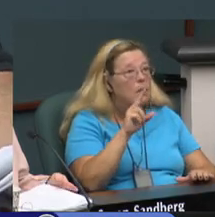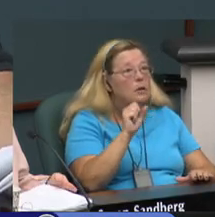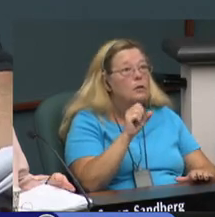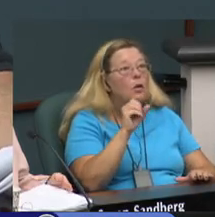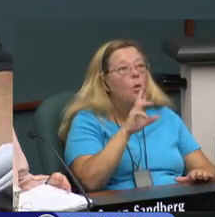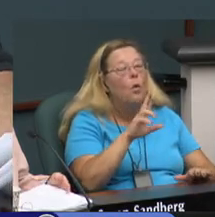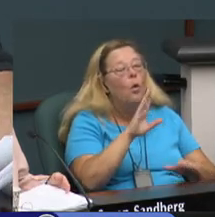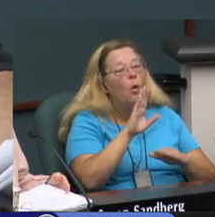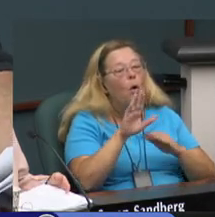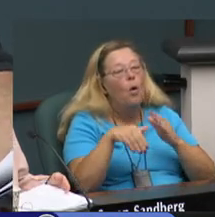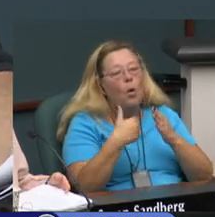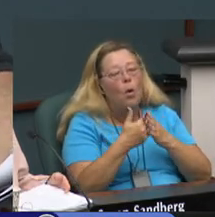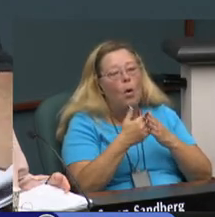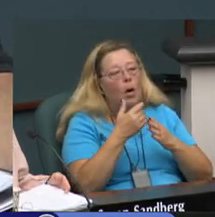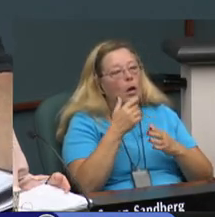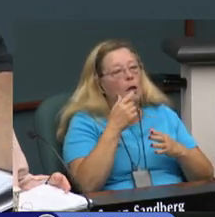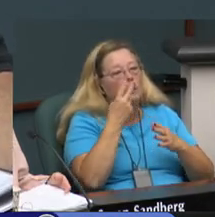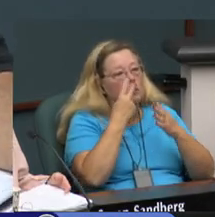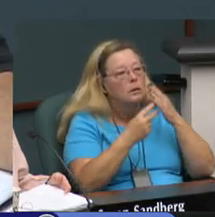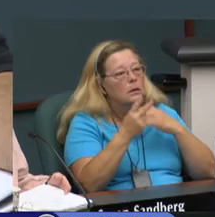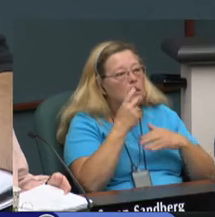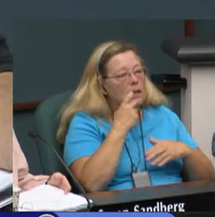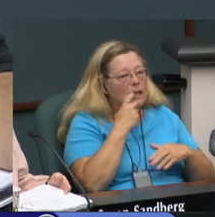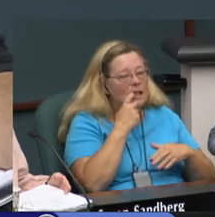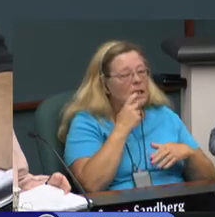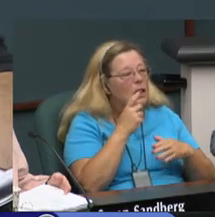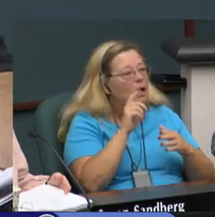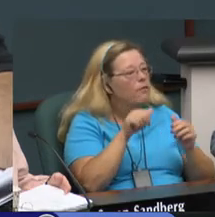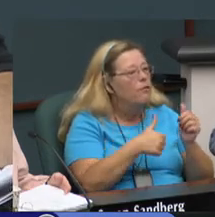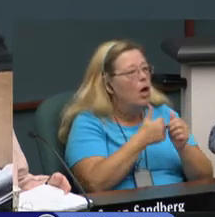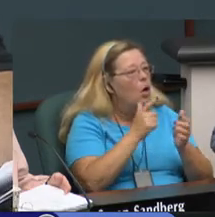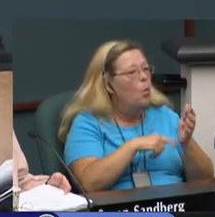transparent glass and my follow-up is what happened to primary and secondary